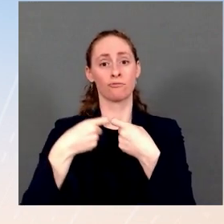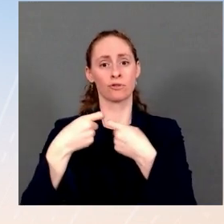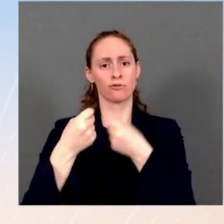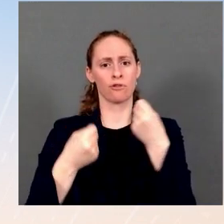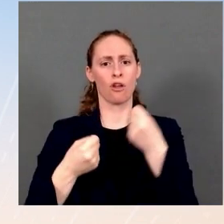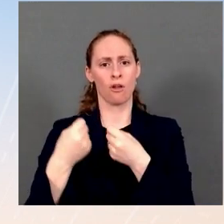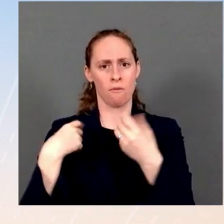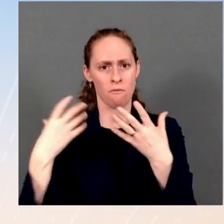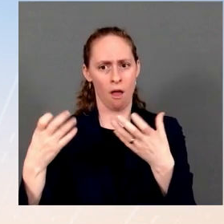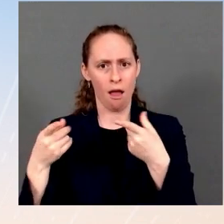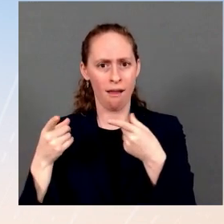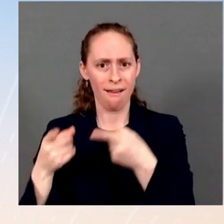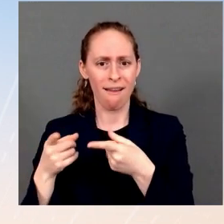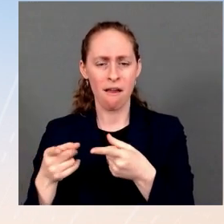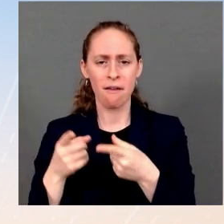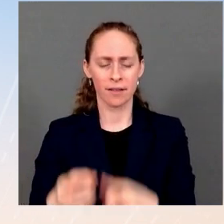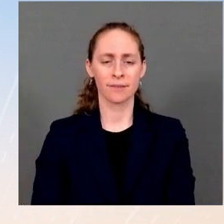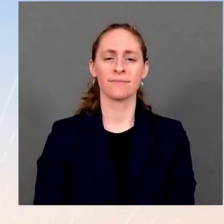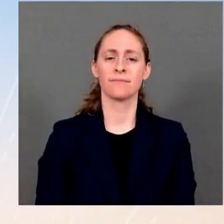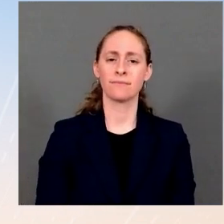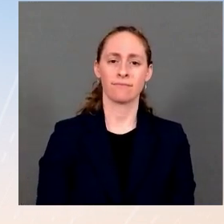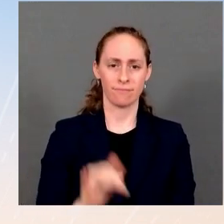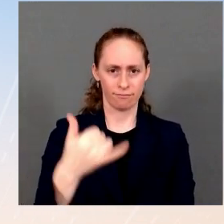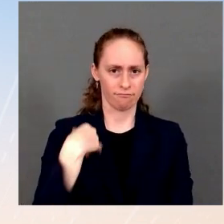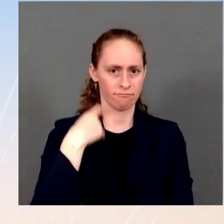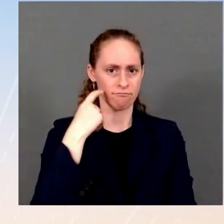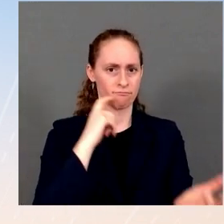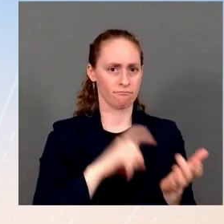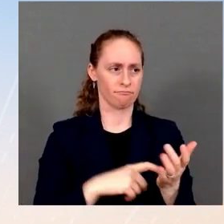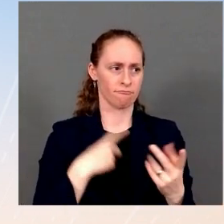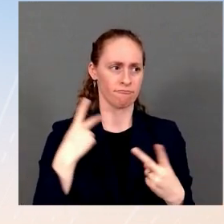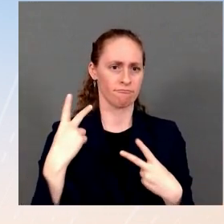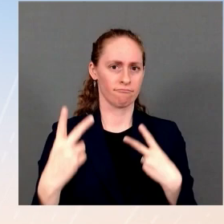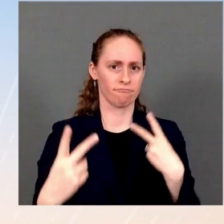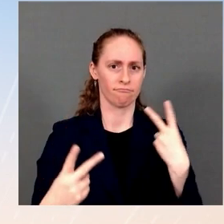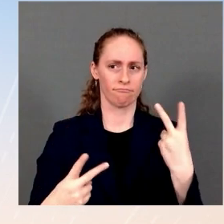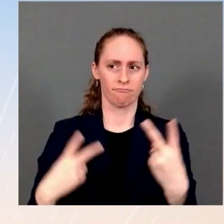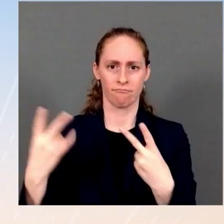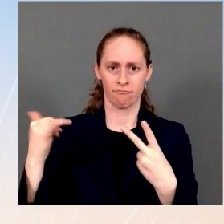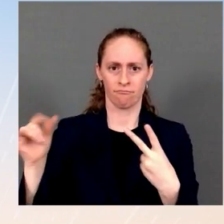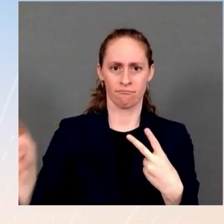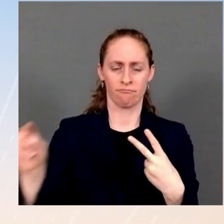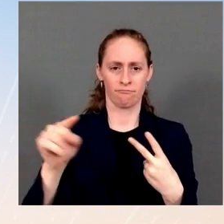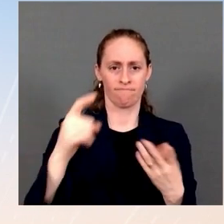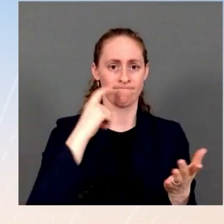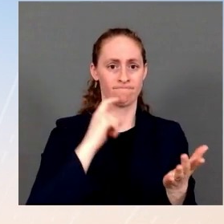we've had the Detroit Three invest almost $100 billion into the electric vehicle future.